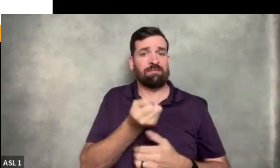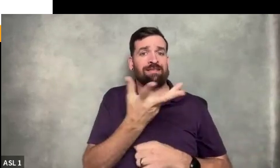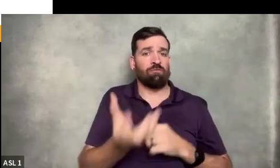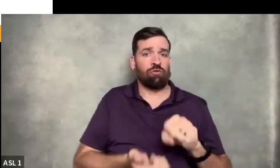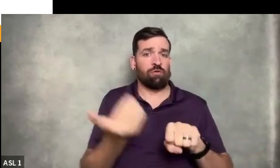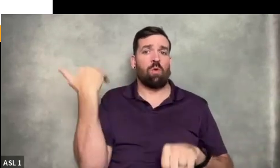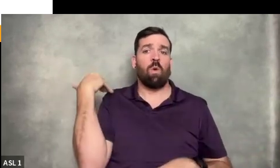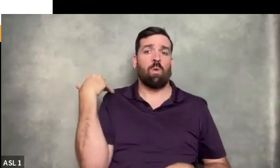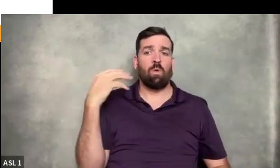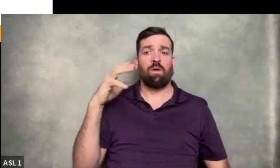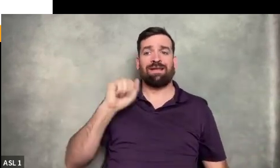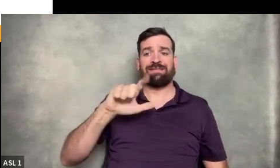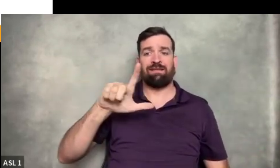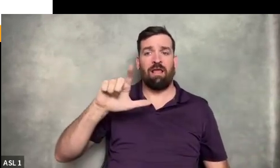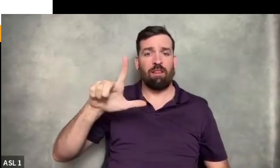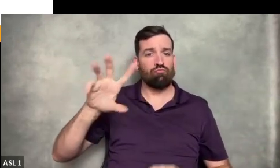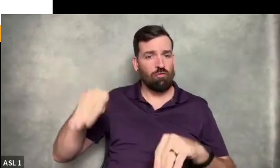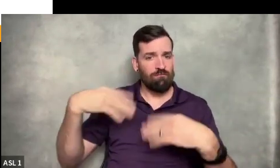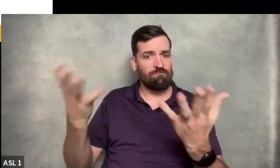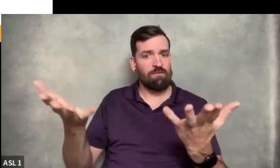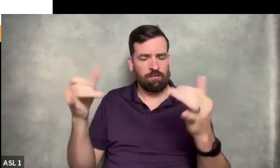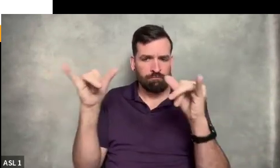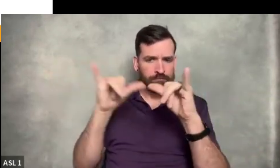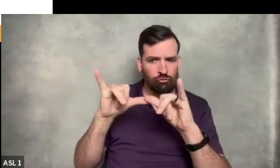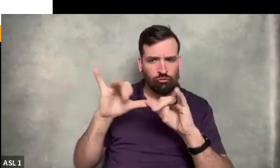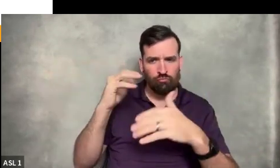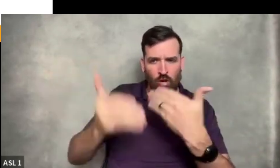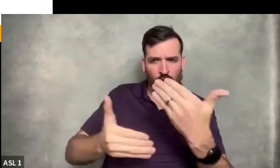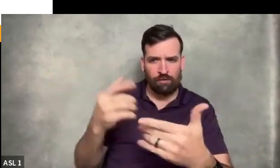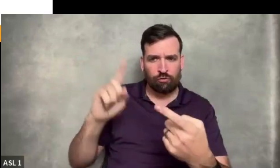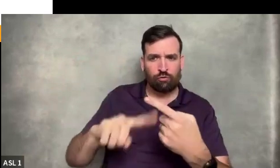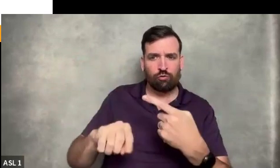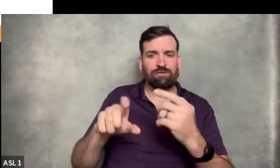ACL provided a training on measuring progress toward achieving your state plan goals and